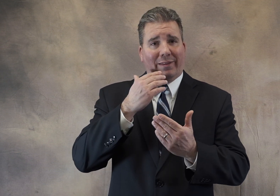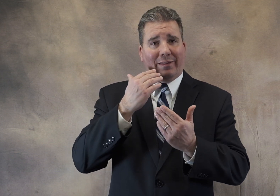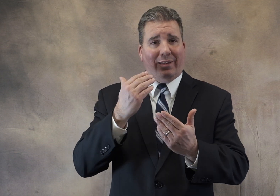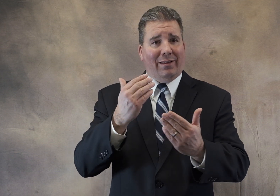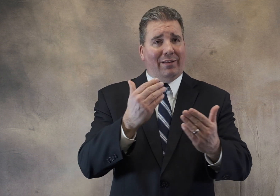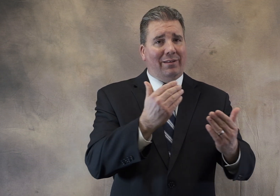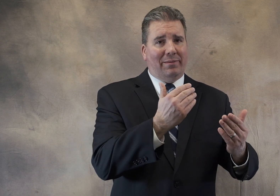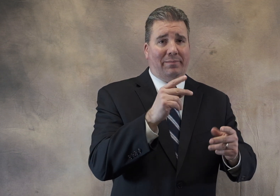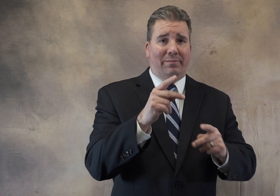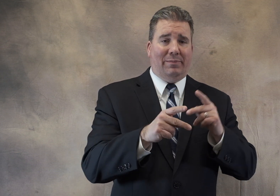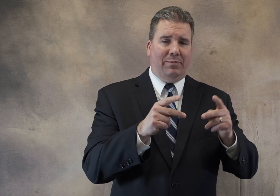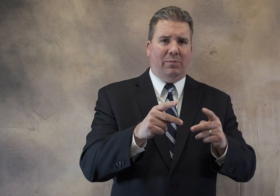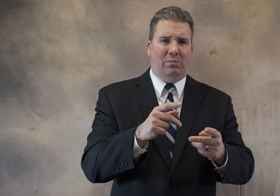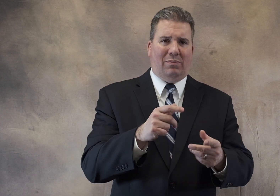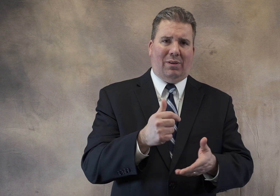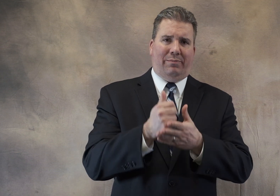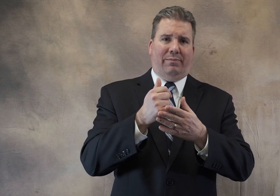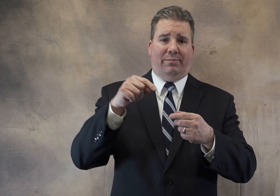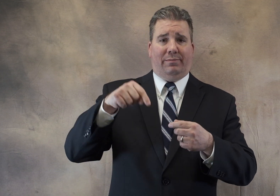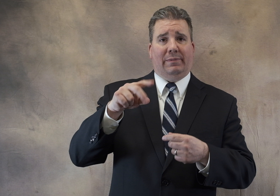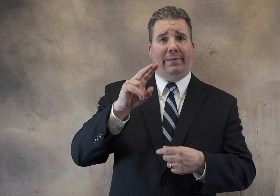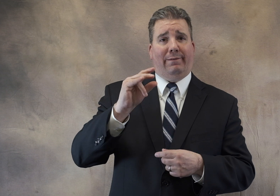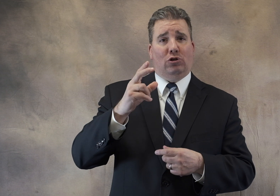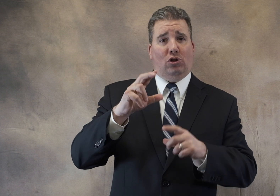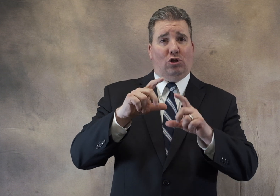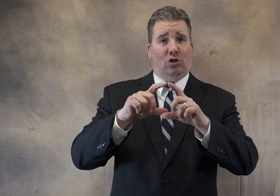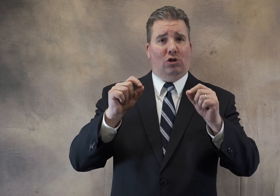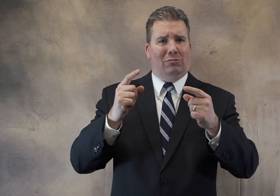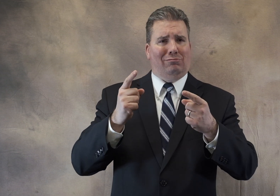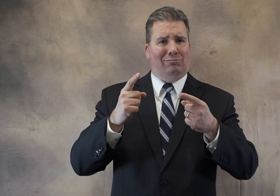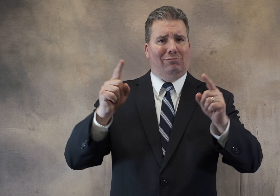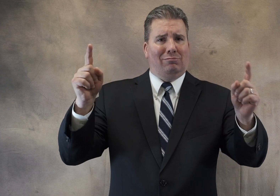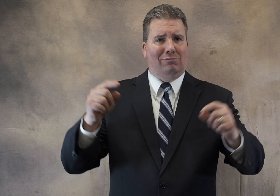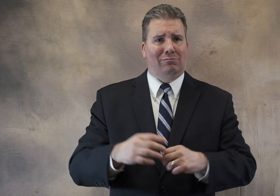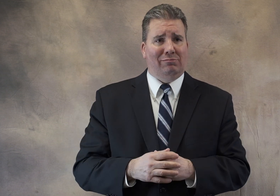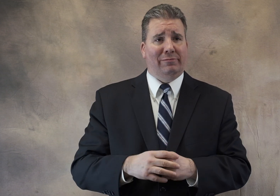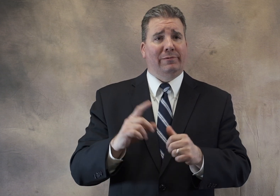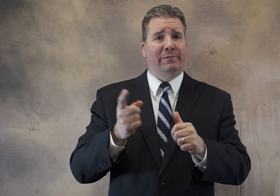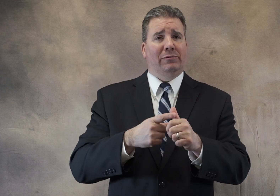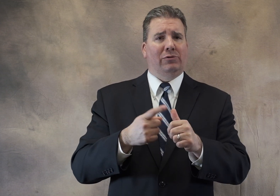I’d like to take this opportunity to thank all of those who assisted in the development